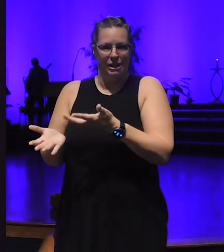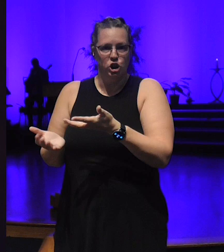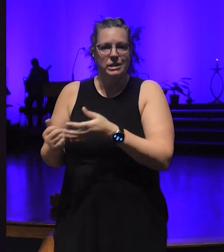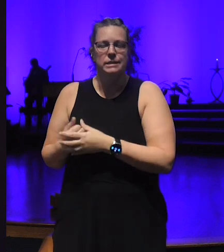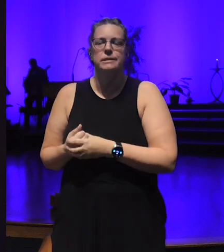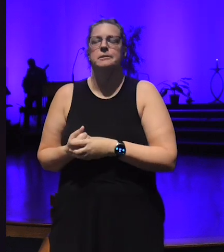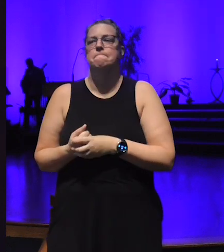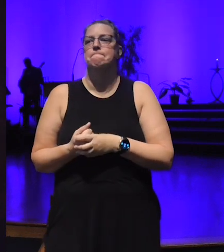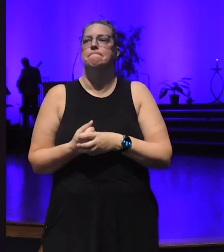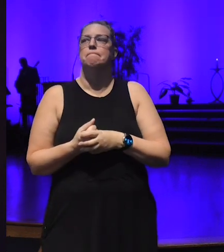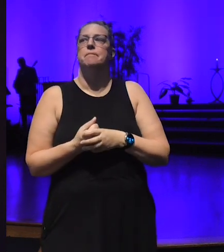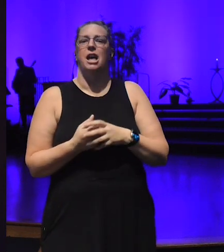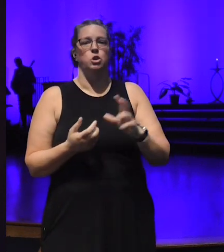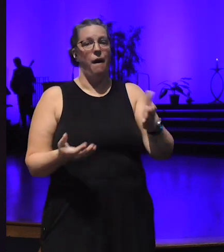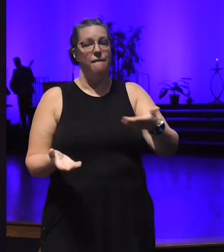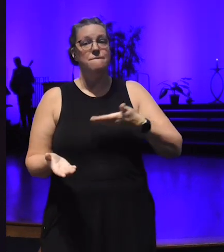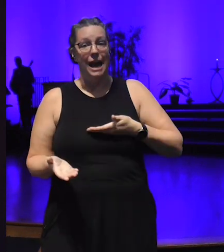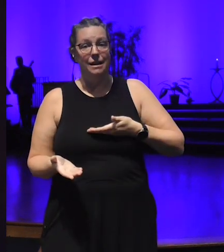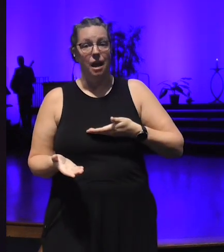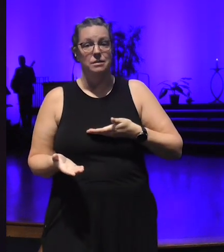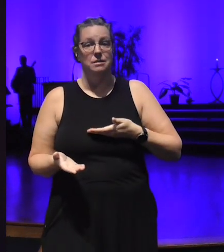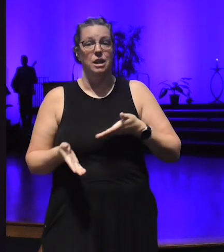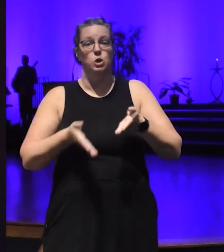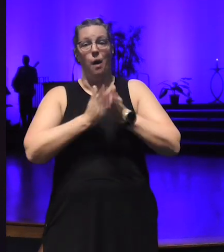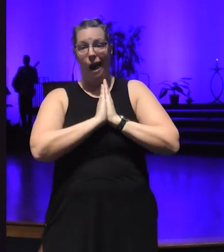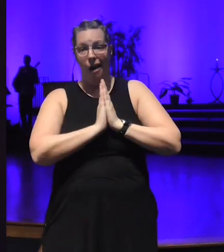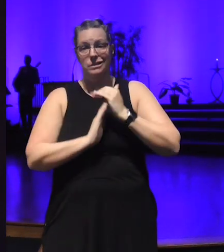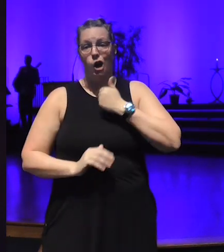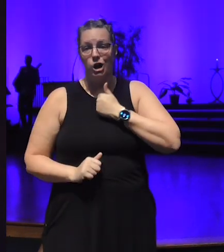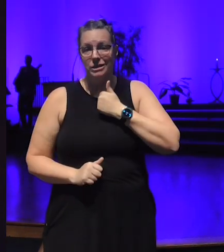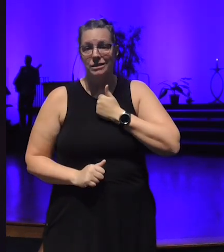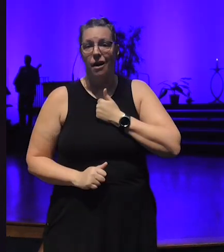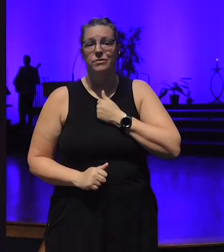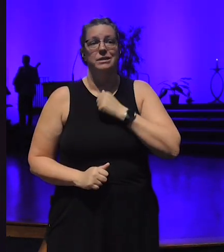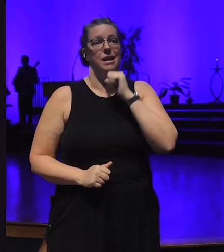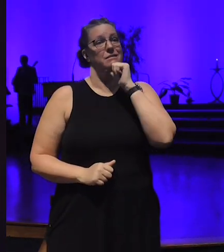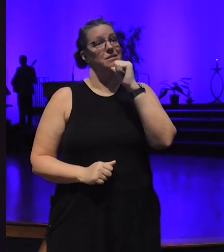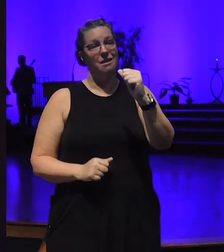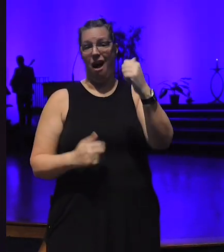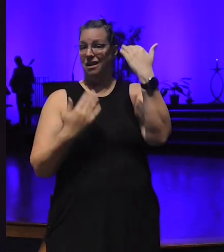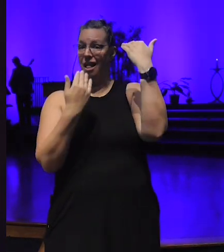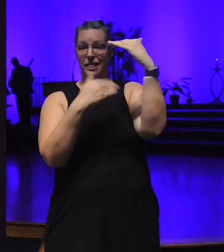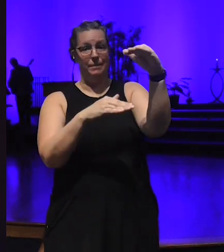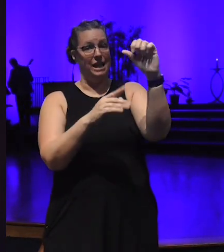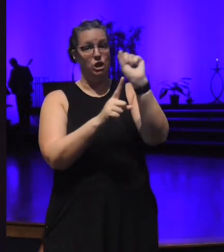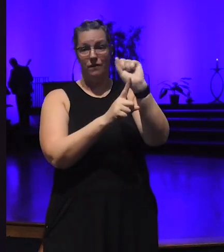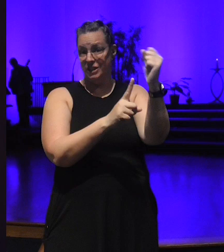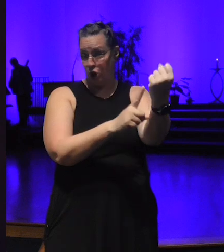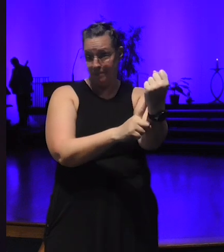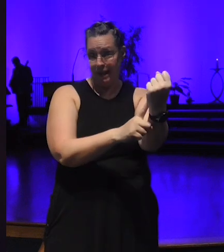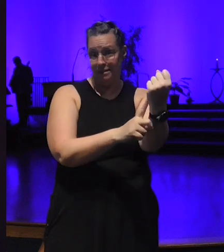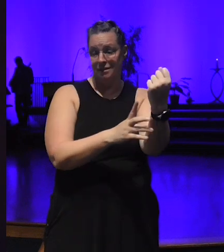perhaps just ask ourselves that this may not be a limitation of circumstances but a limitation